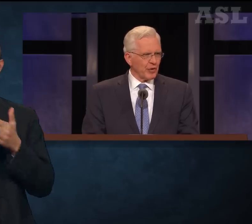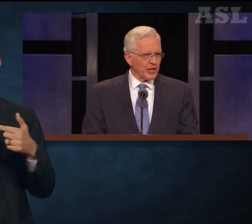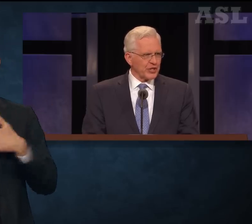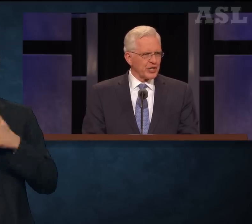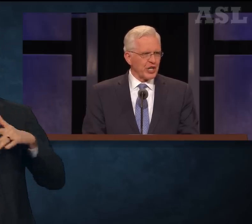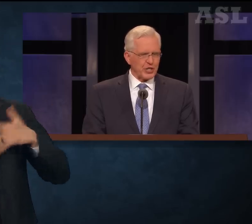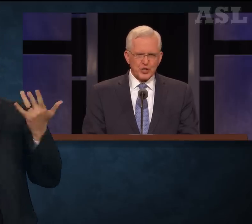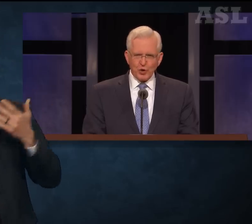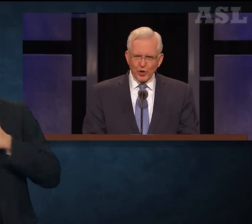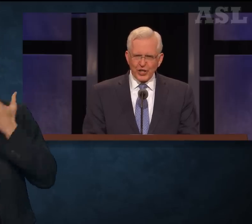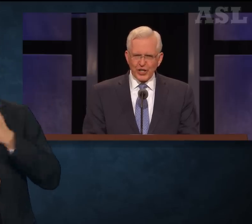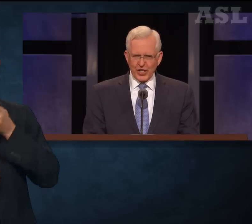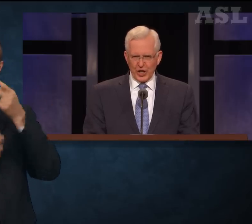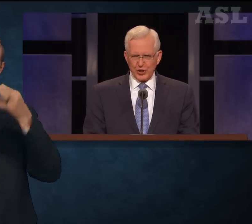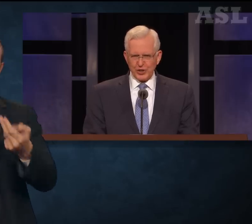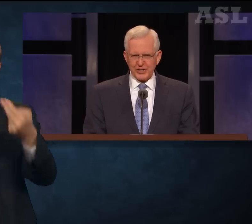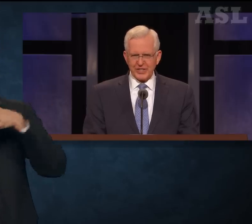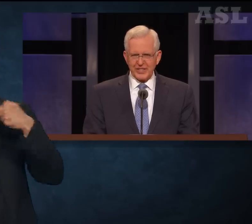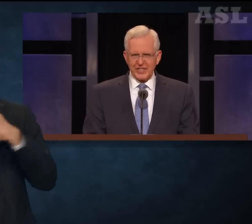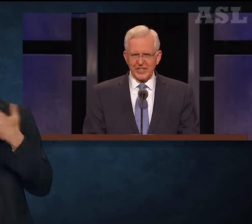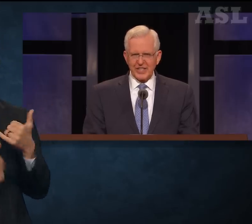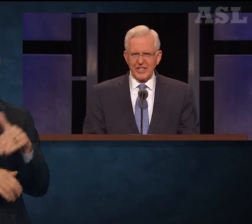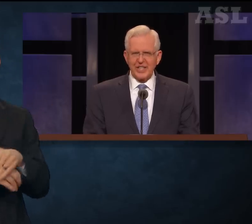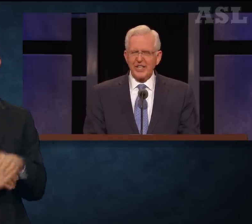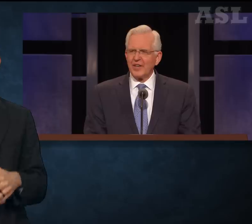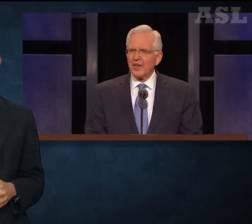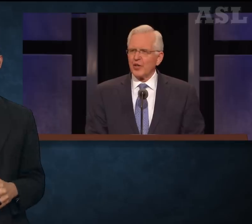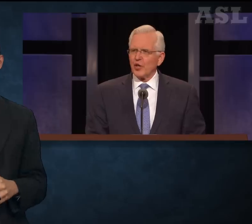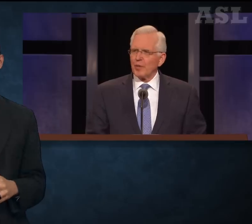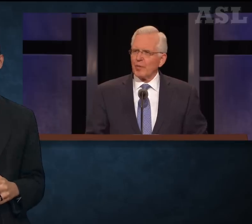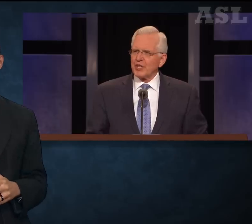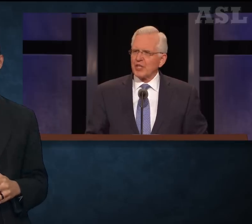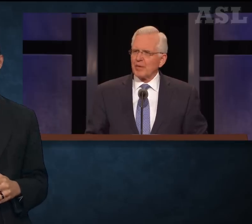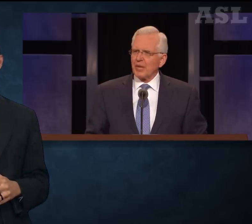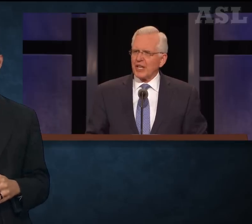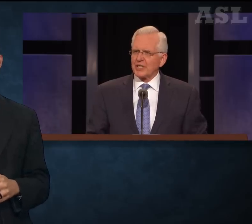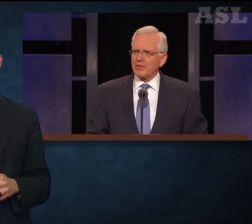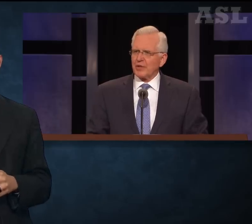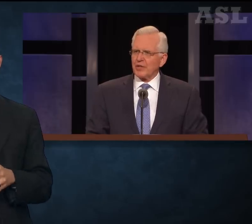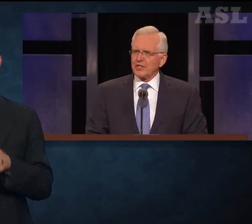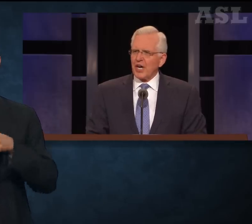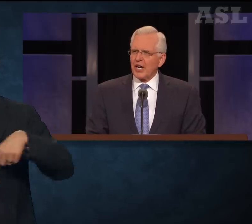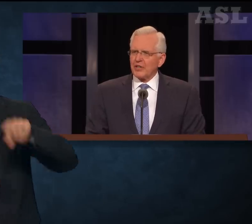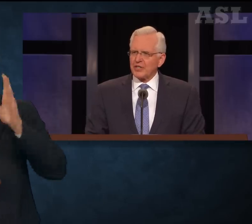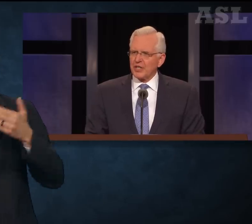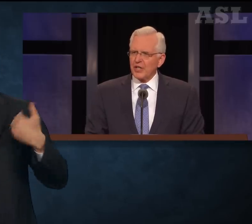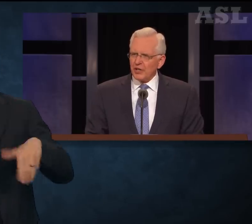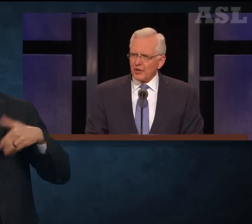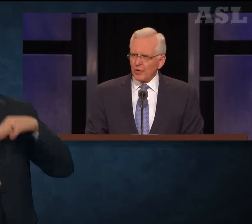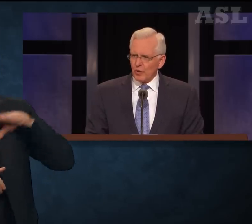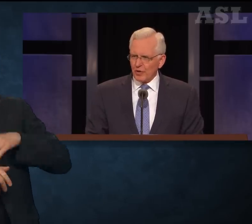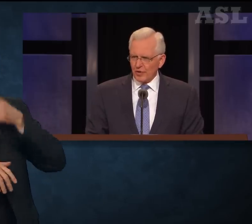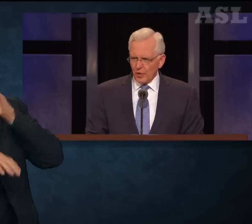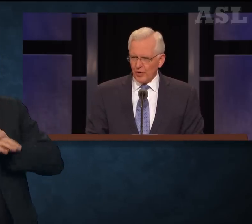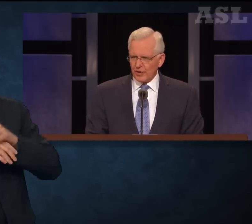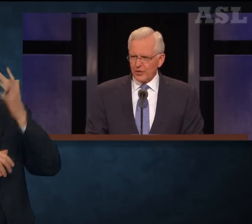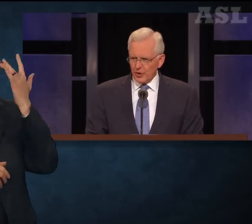YOU ARE WATCHING THIS DEVOTIONAL, WE ARE GLAD YOU